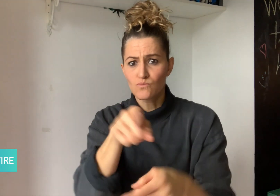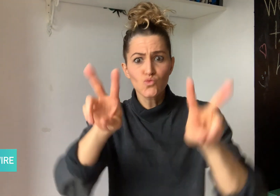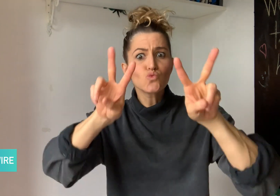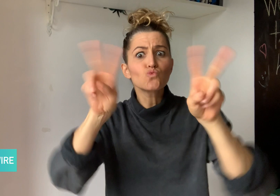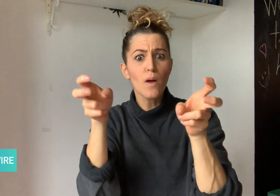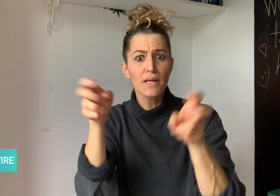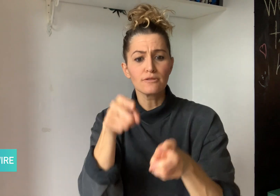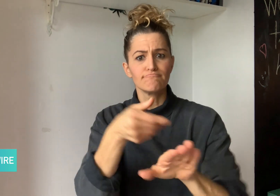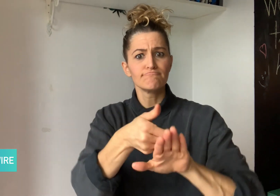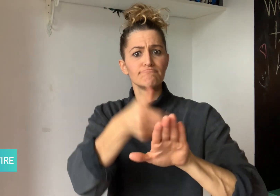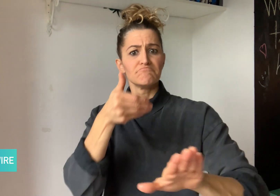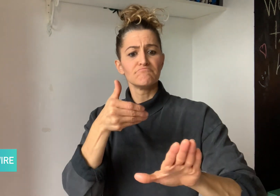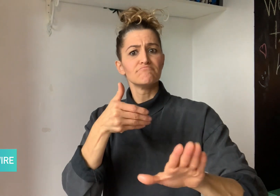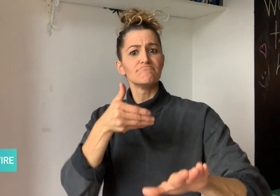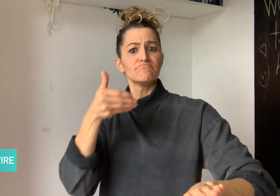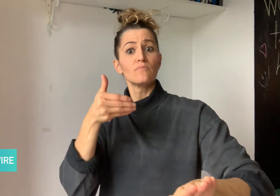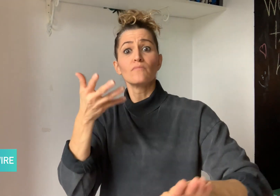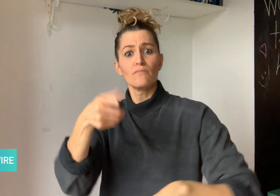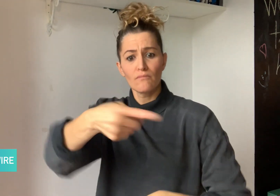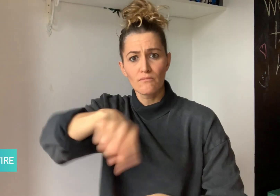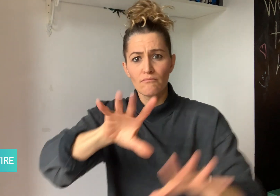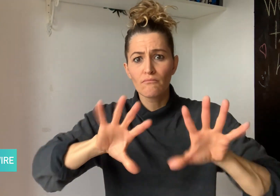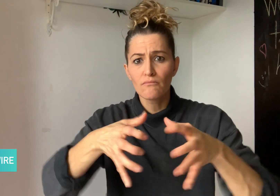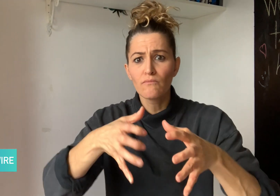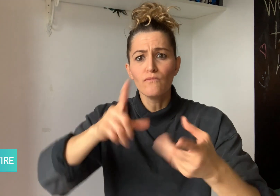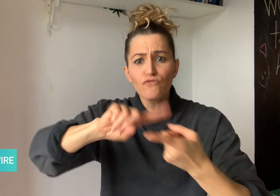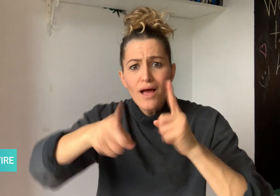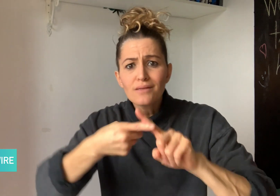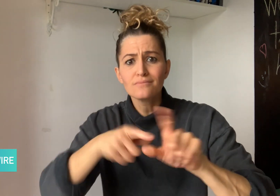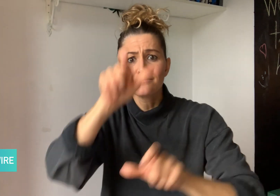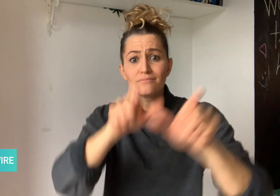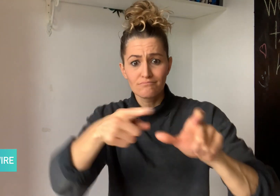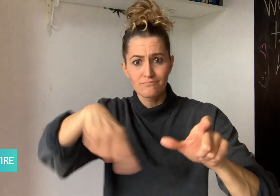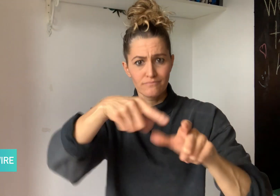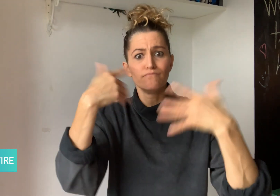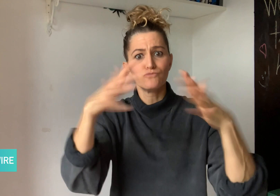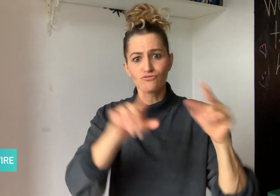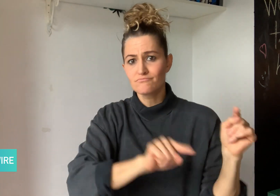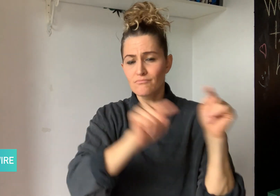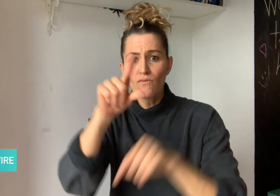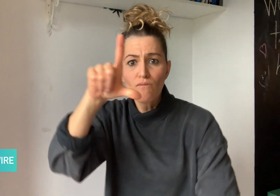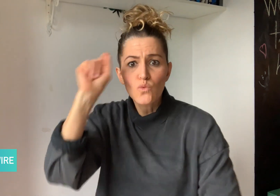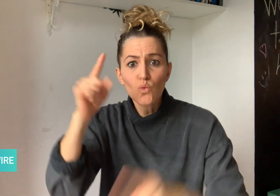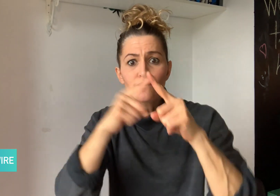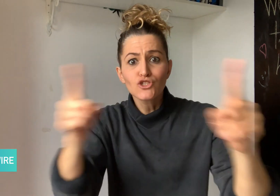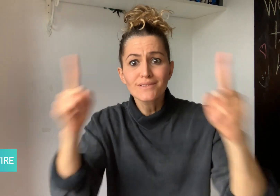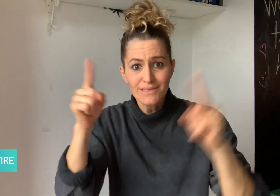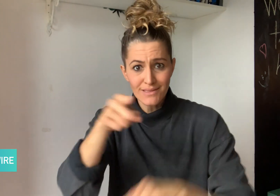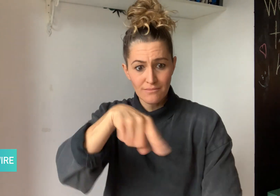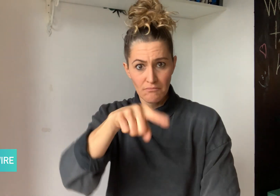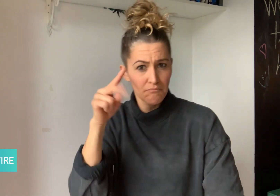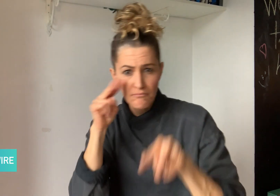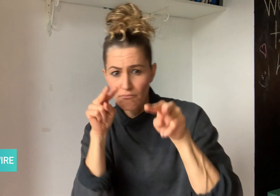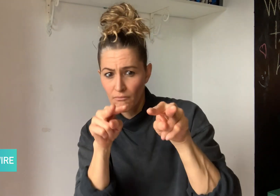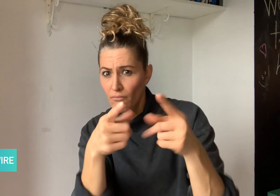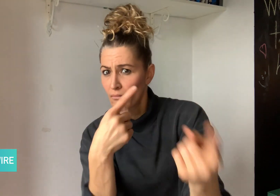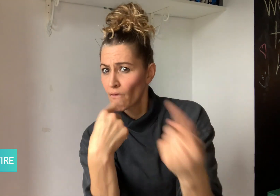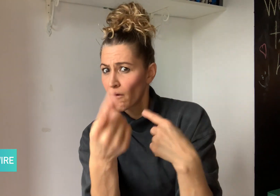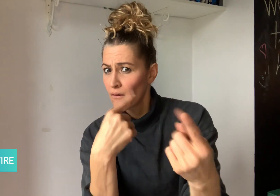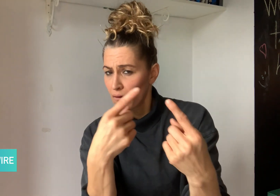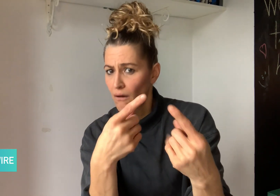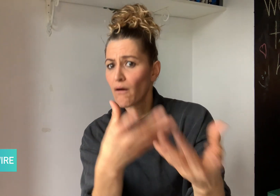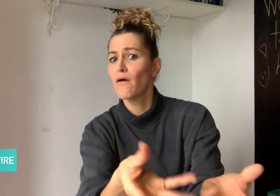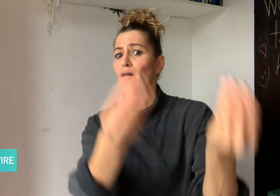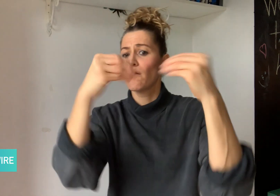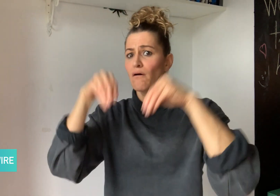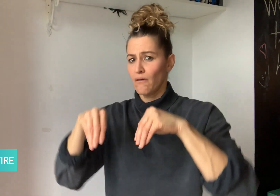within a group of friends who attend Gallaudet University.